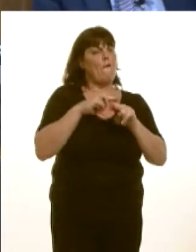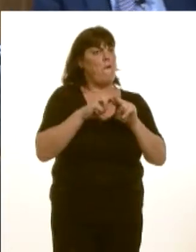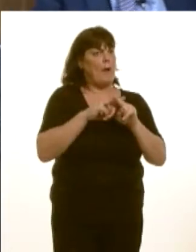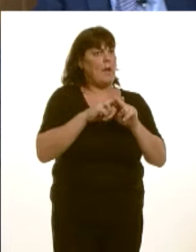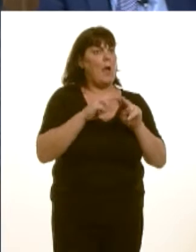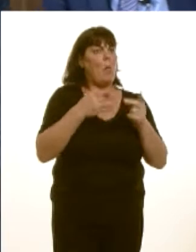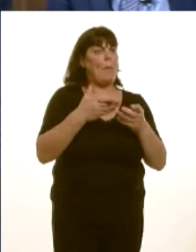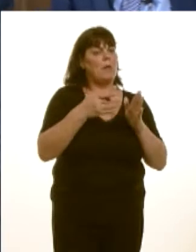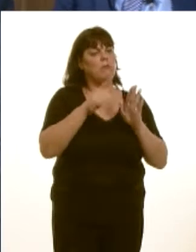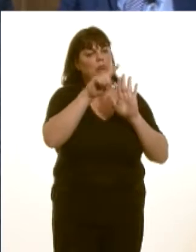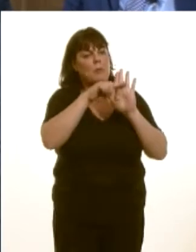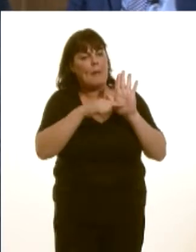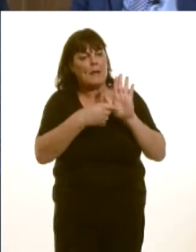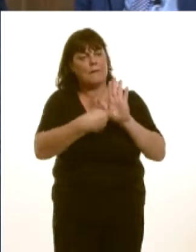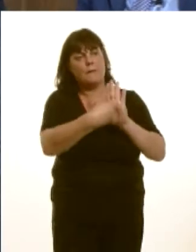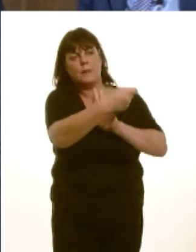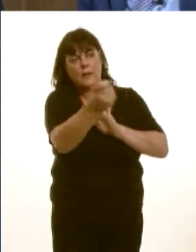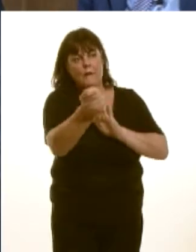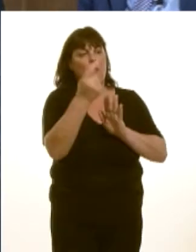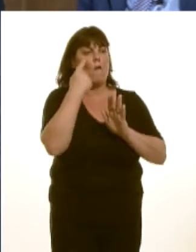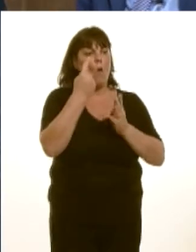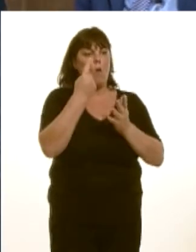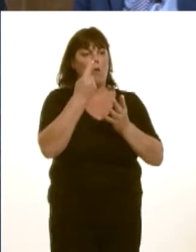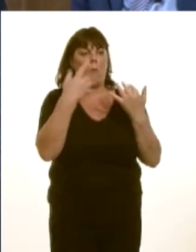been issued and expressions of interest are requested by 28 November.